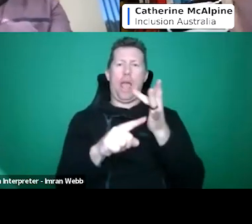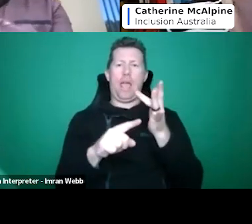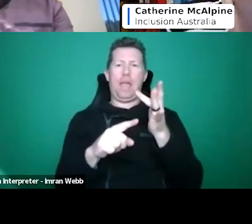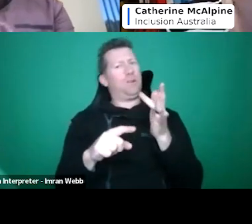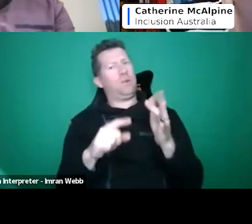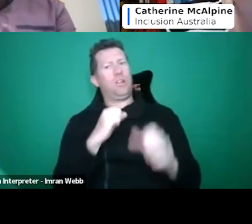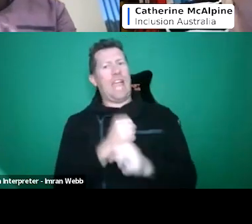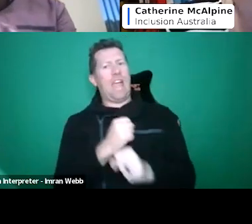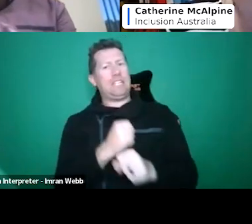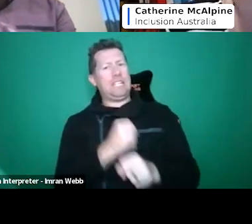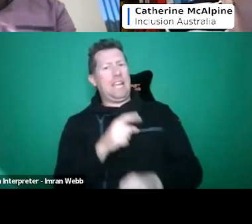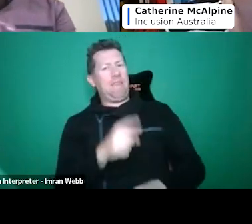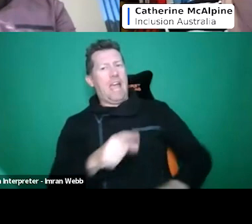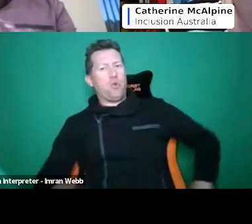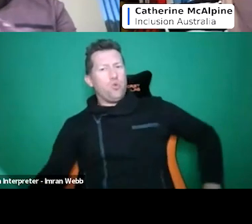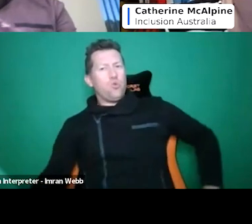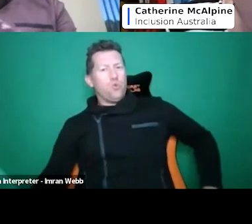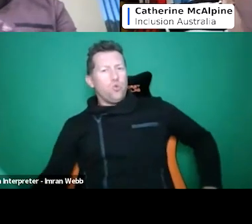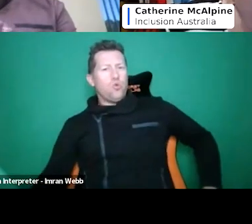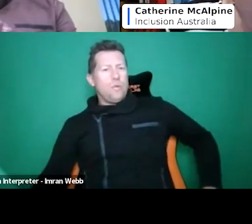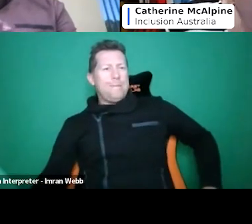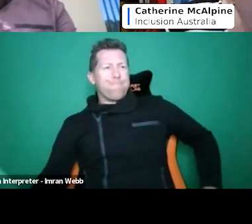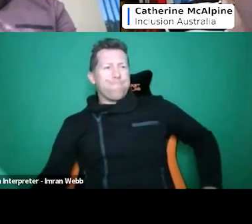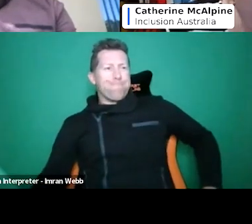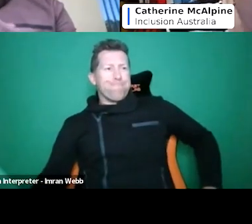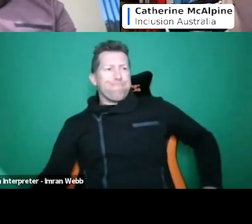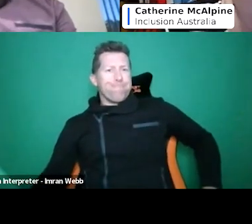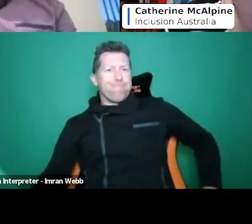So there's kind of two things and, you know, robodebt.